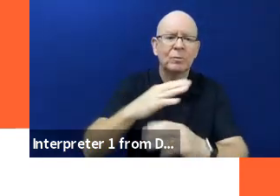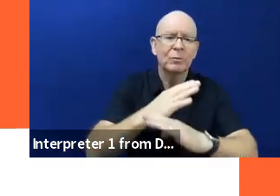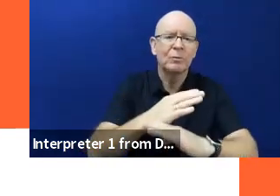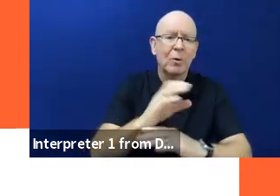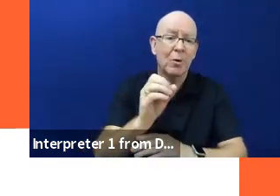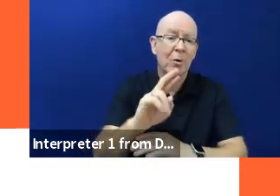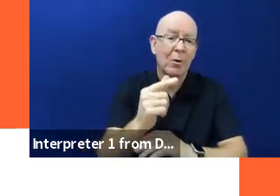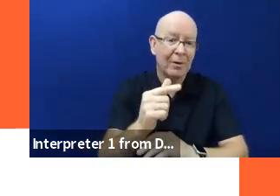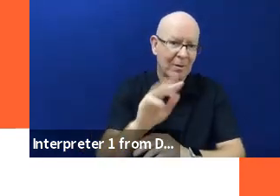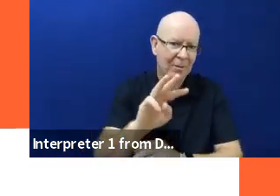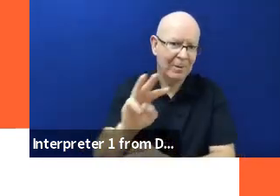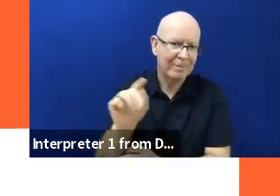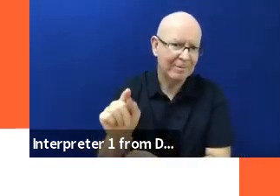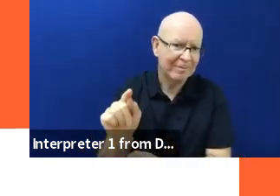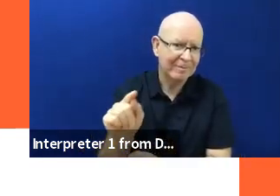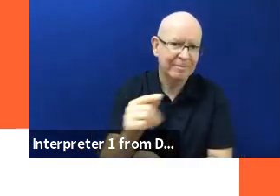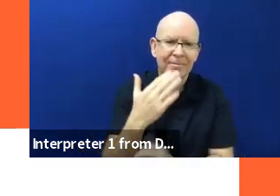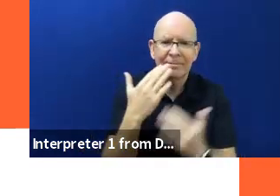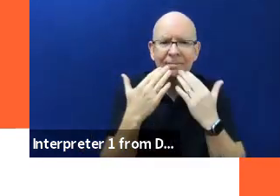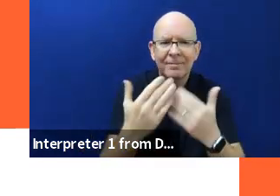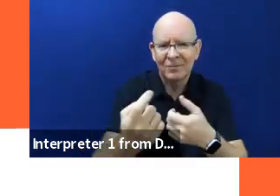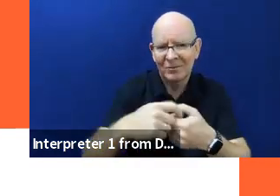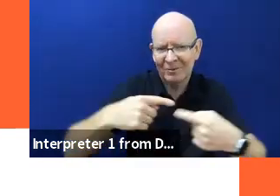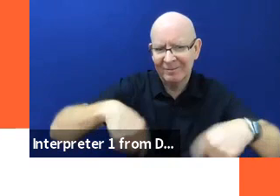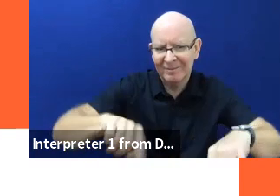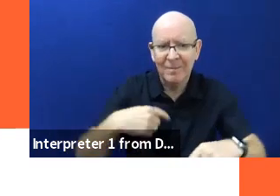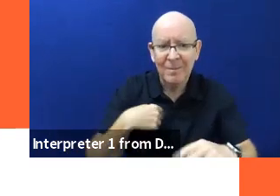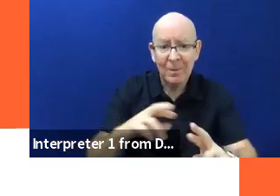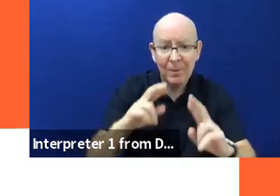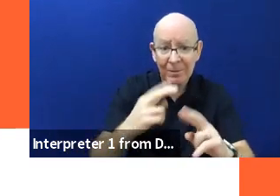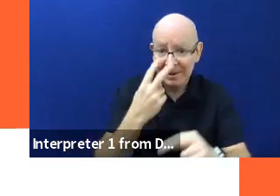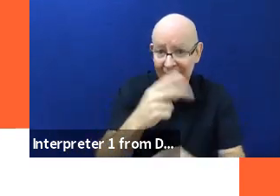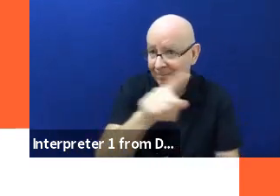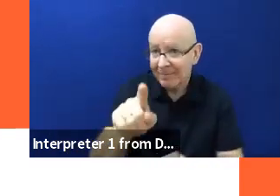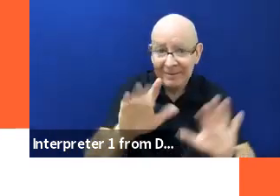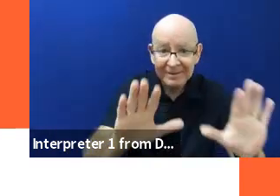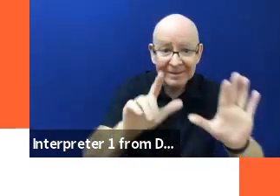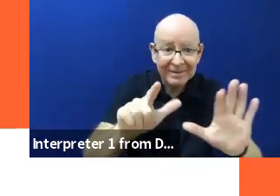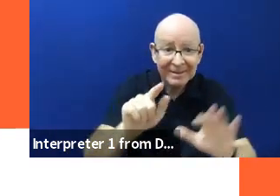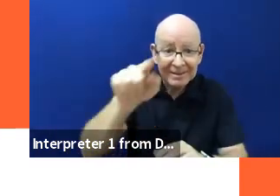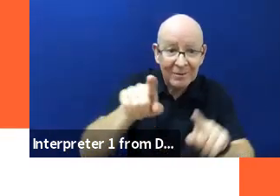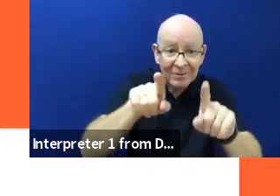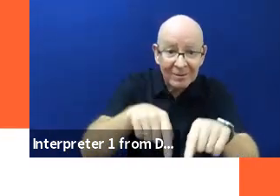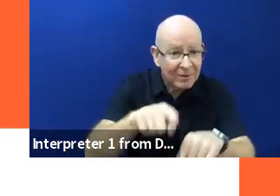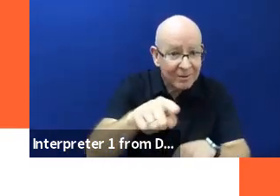policy makers and this is a really great way to do that and I would like to give a big